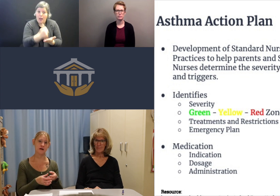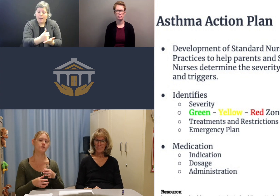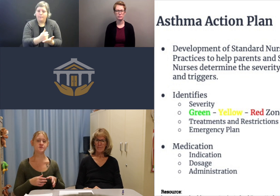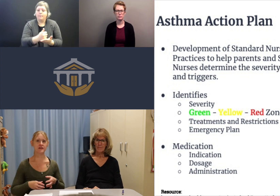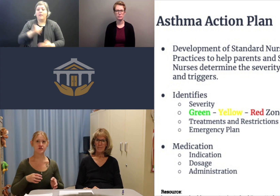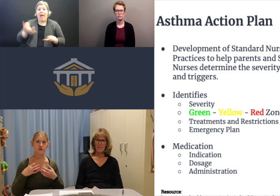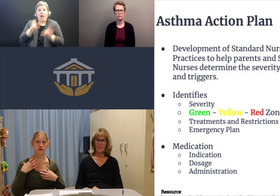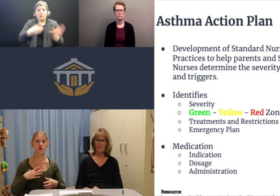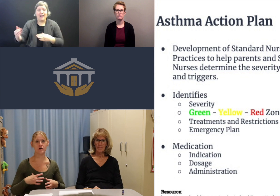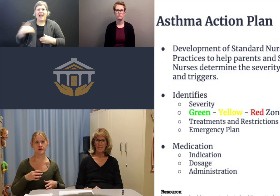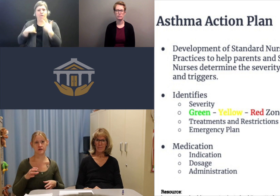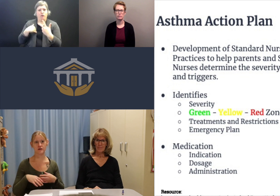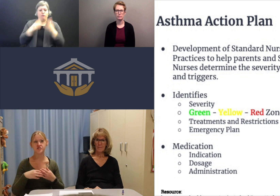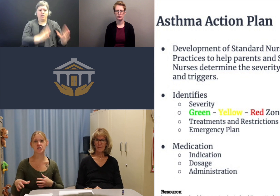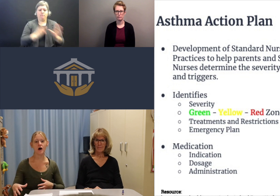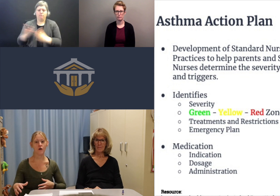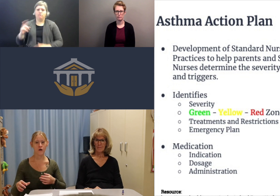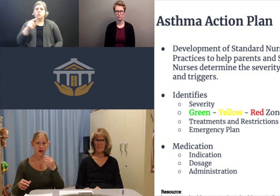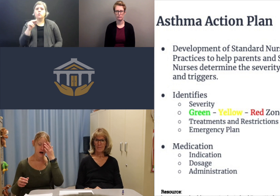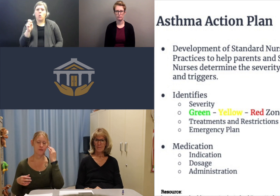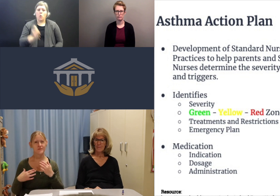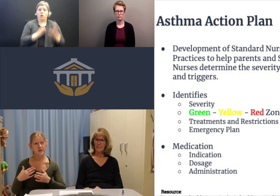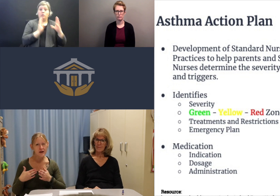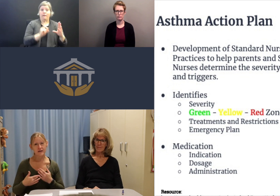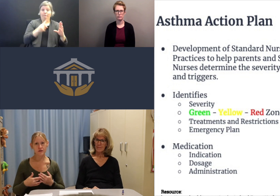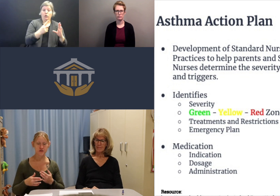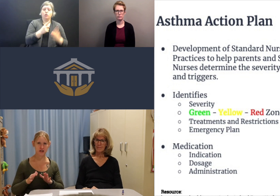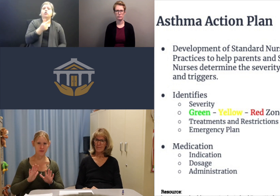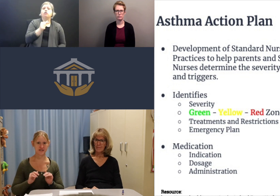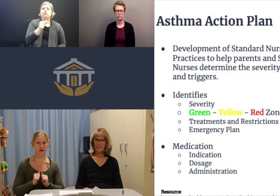which means you know you're good. You're good to go. You might have a little trigger, but it's not